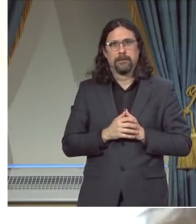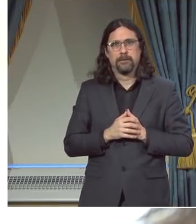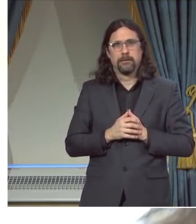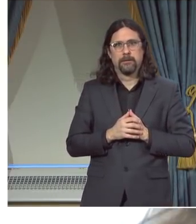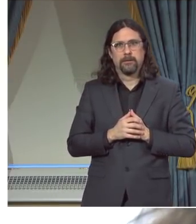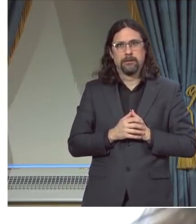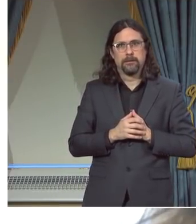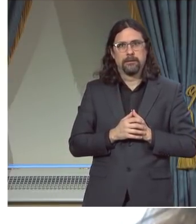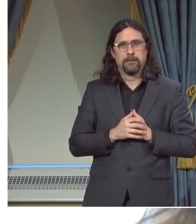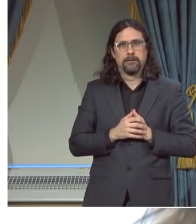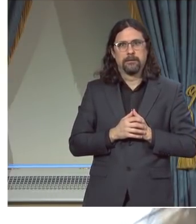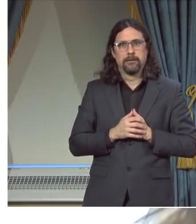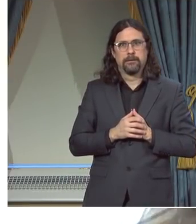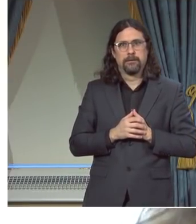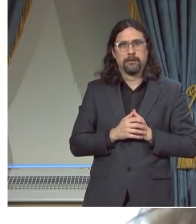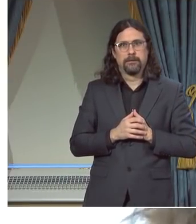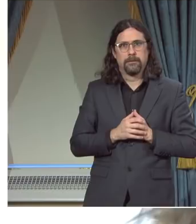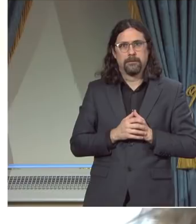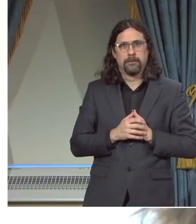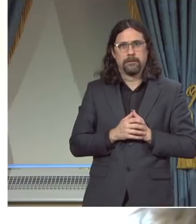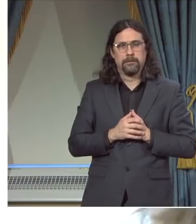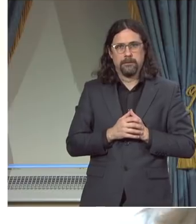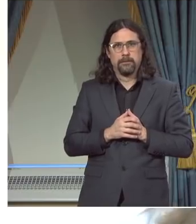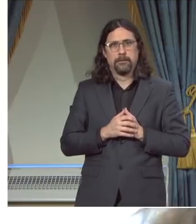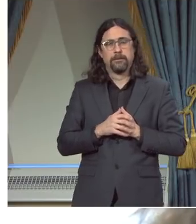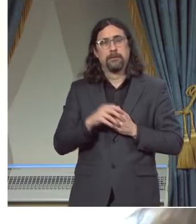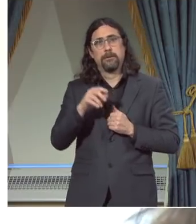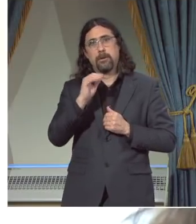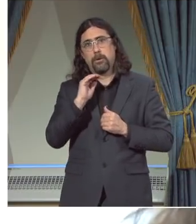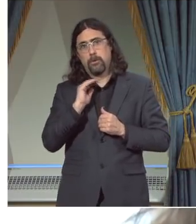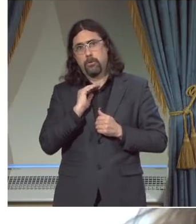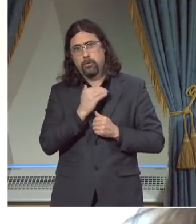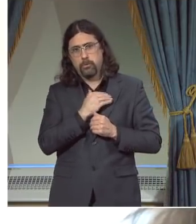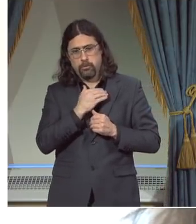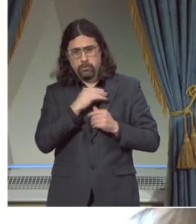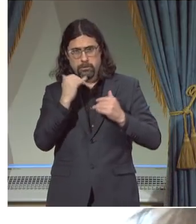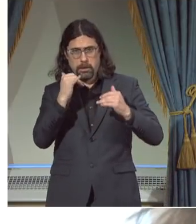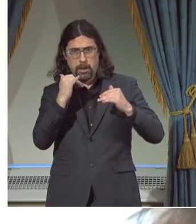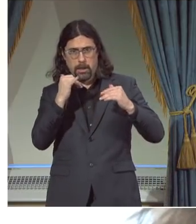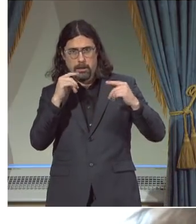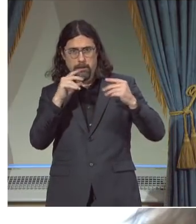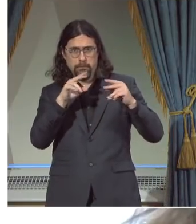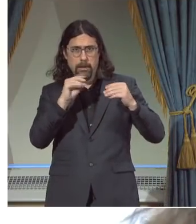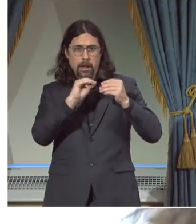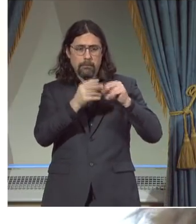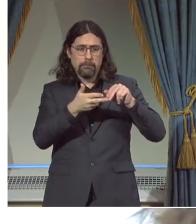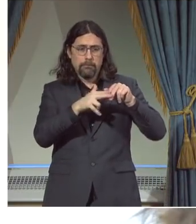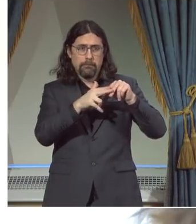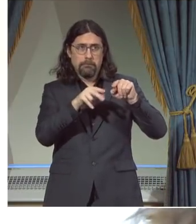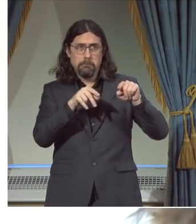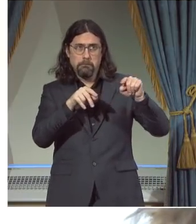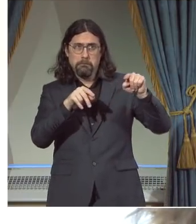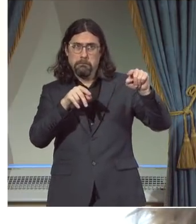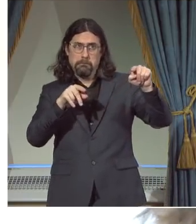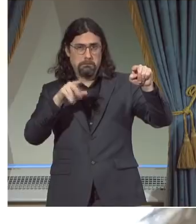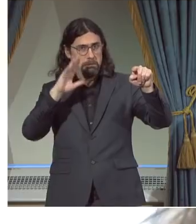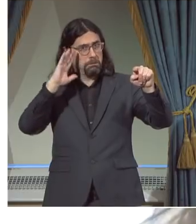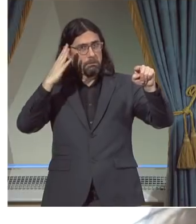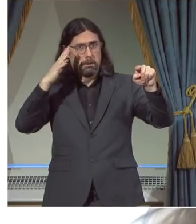WILL HANPPE IN A SHORTER AMOUNT OF TIME. AS THE MAYOR SRTATED OFF THIS PRESS CONFERENCE, THESE ARE